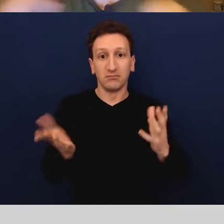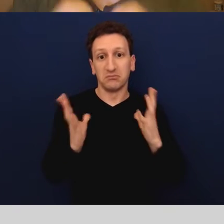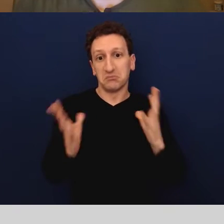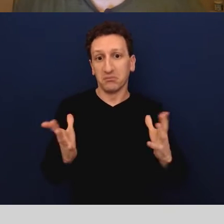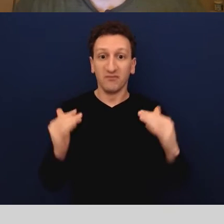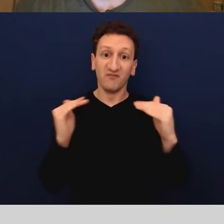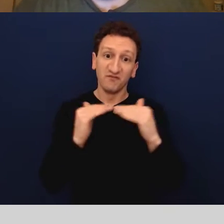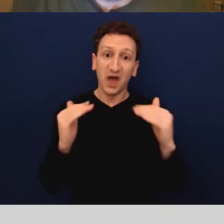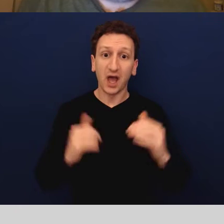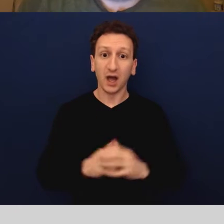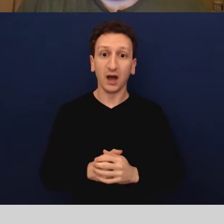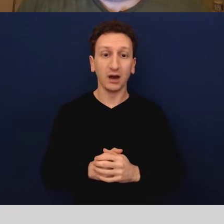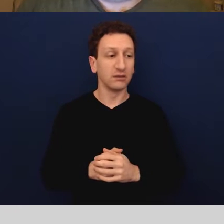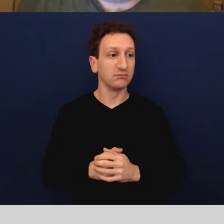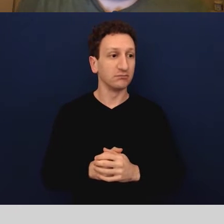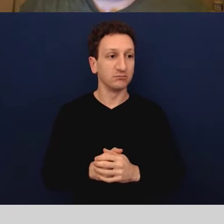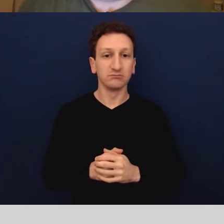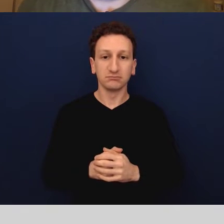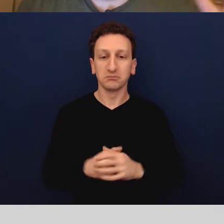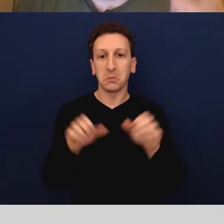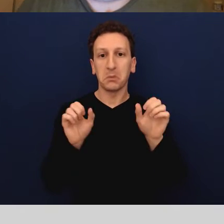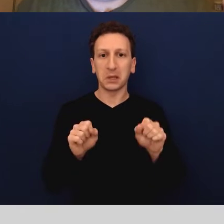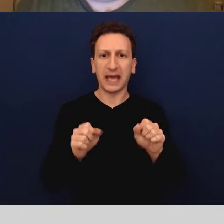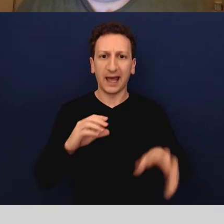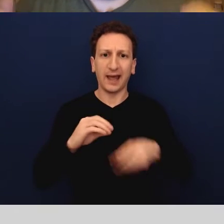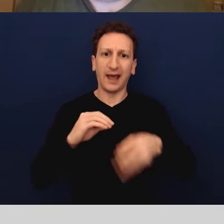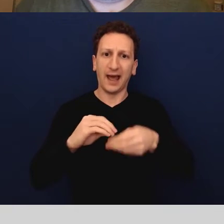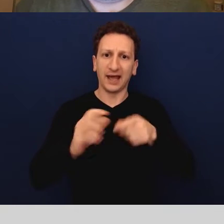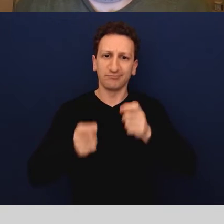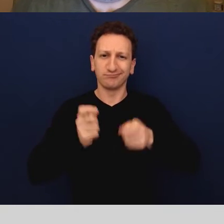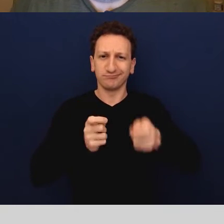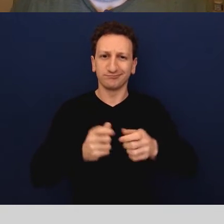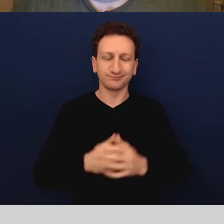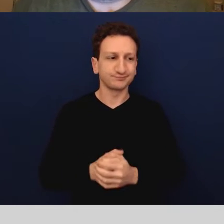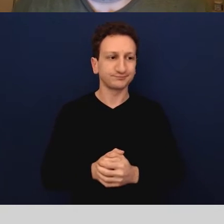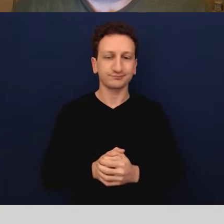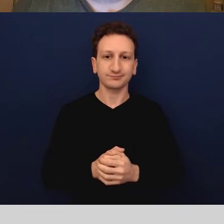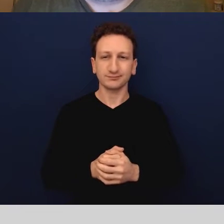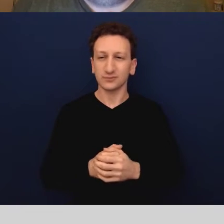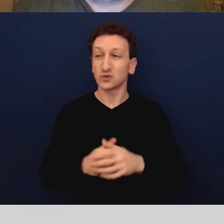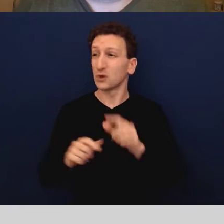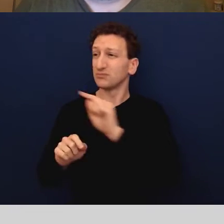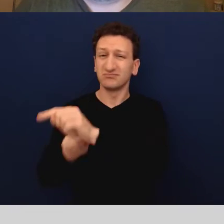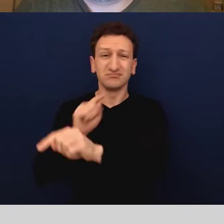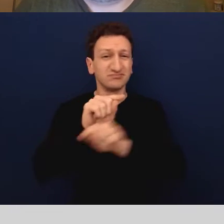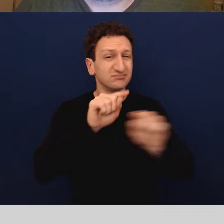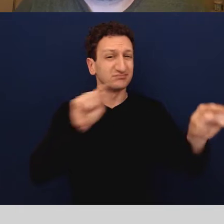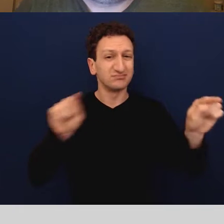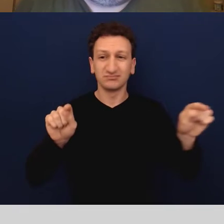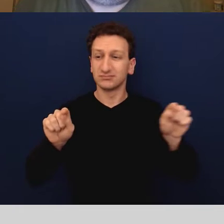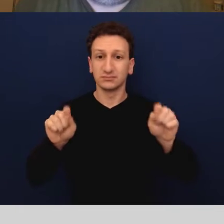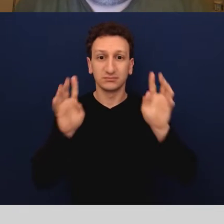and we've probably got PRS here and there and we merge them all, 'cause they wanna be good people.